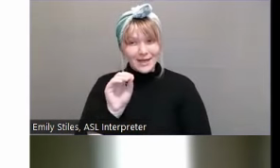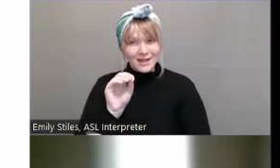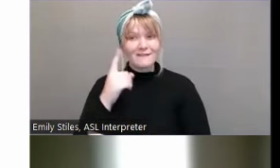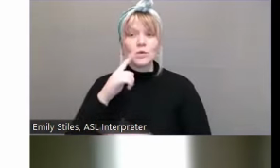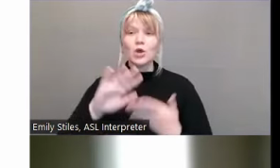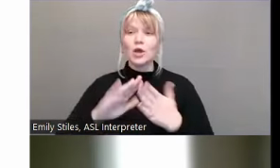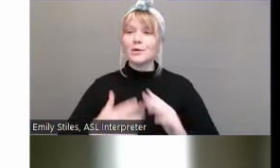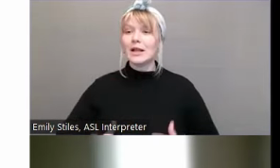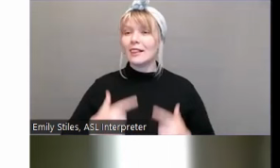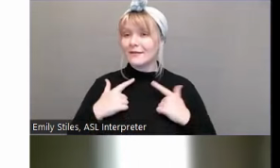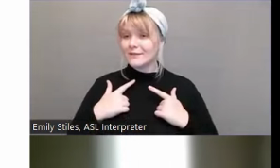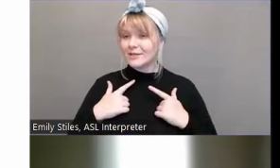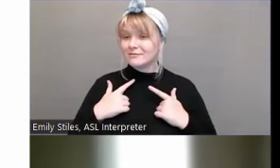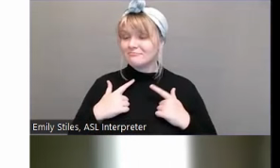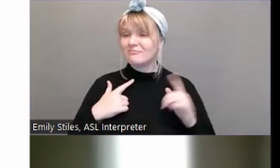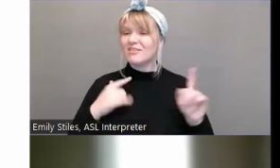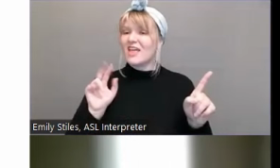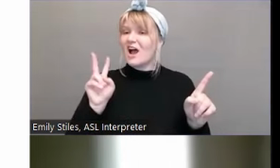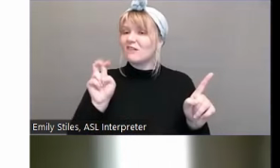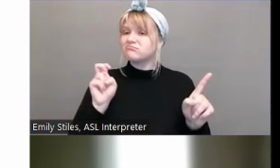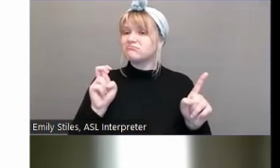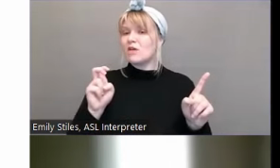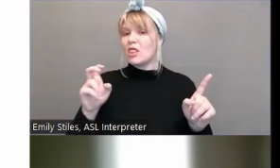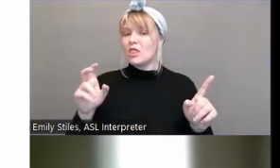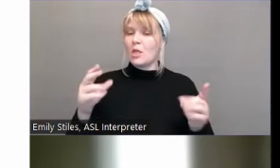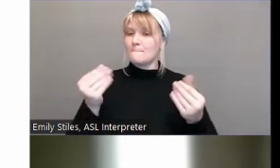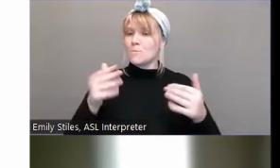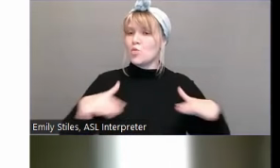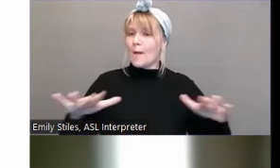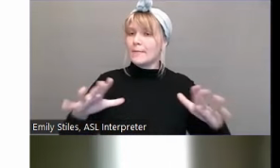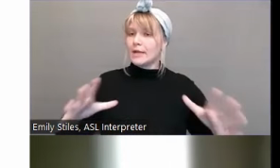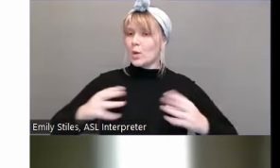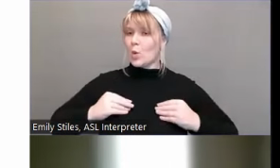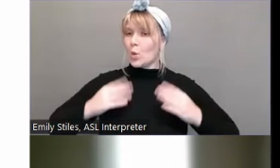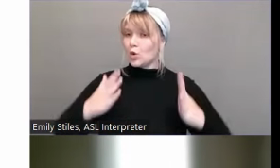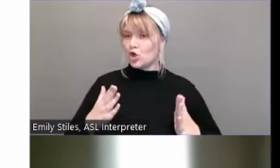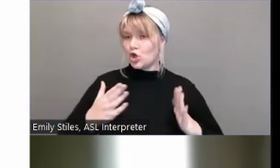be essentially a property owner and run the property.